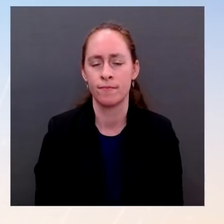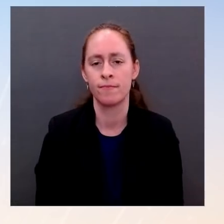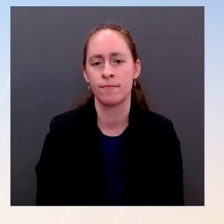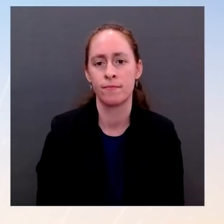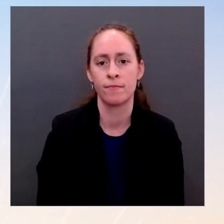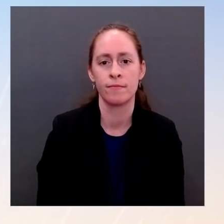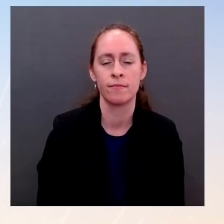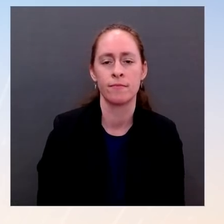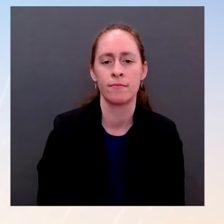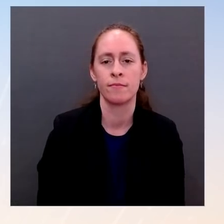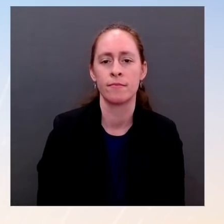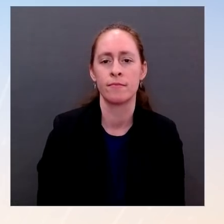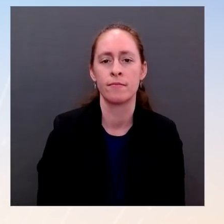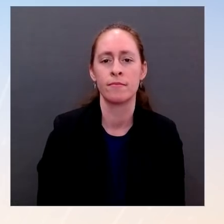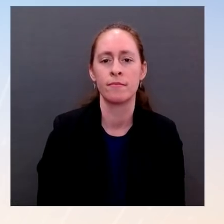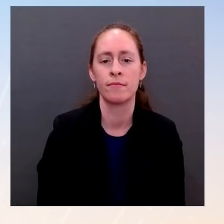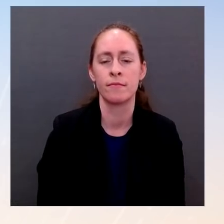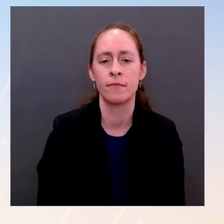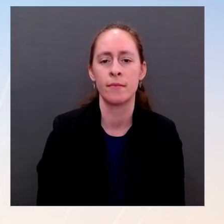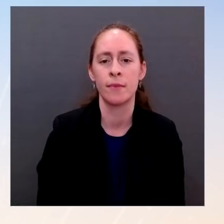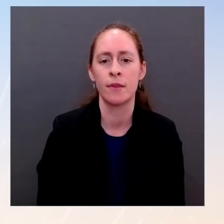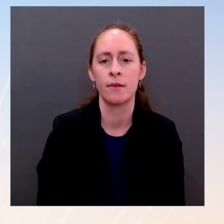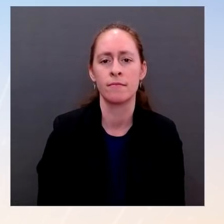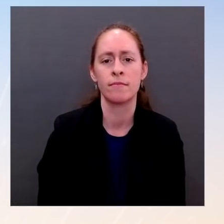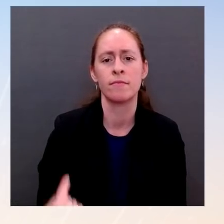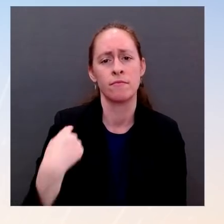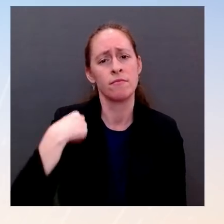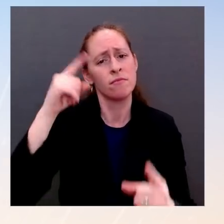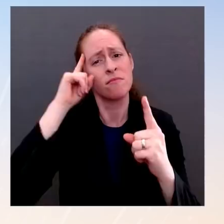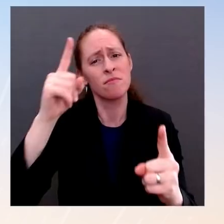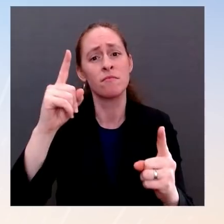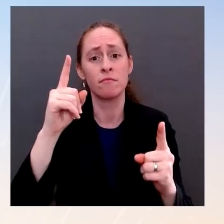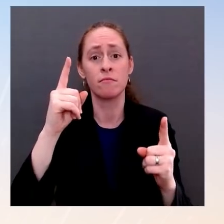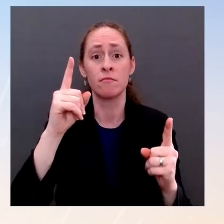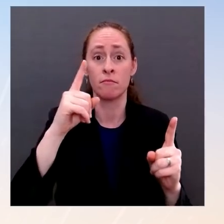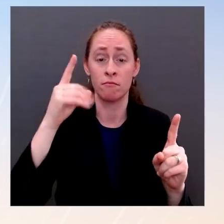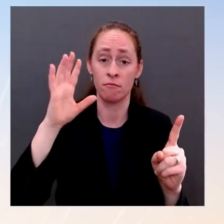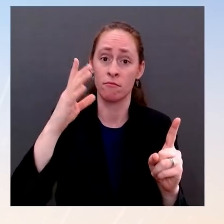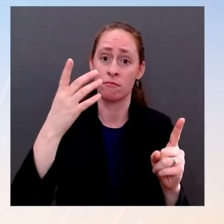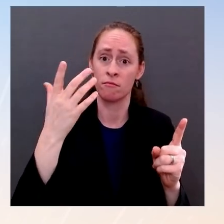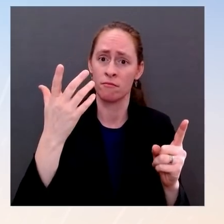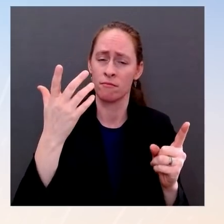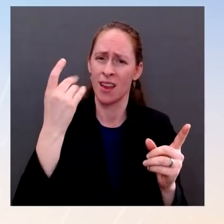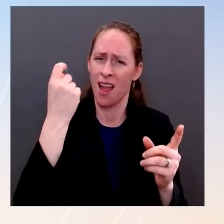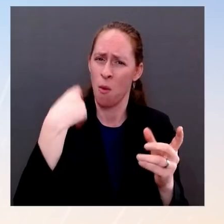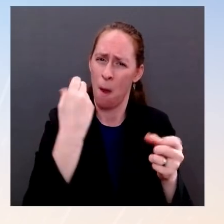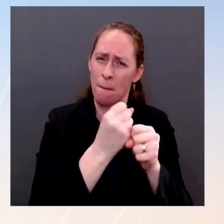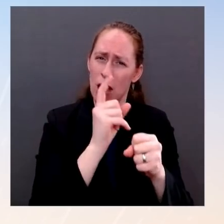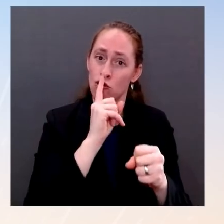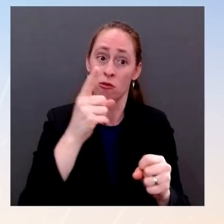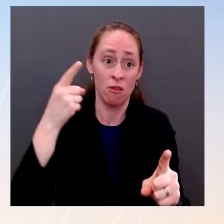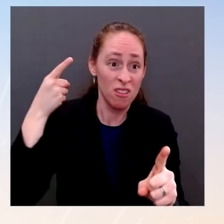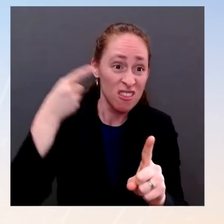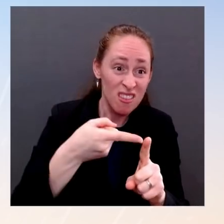And where you'll see these sanctions applied is on the commanding heights of the Russian economy